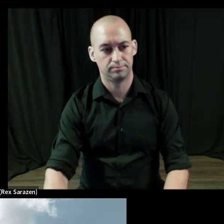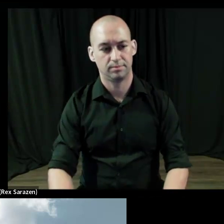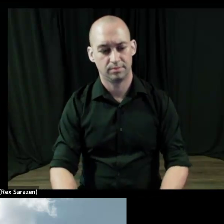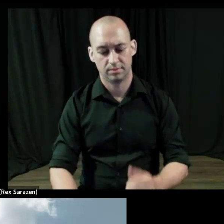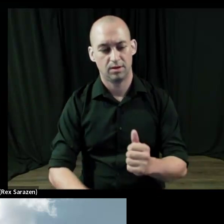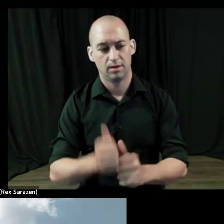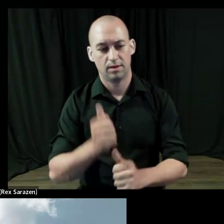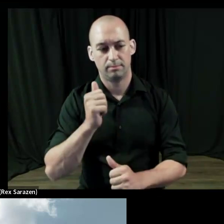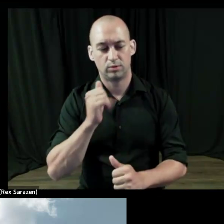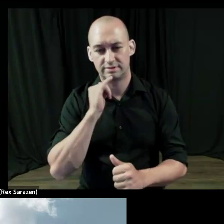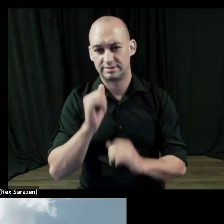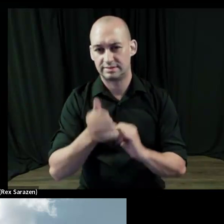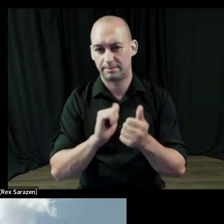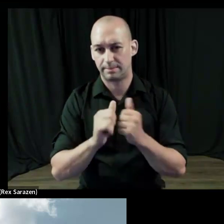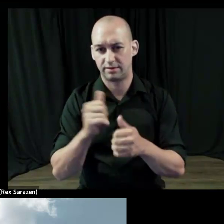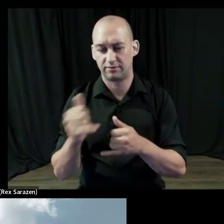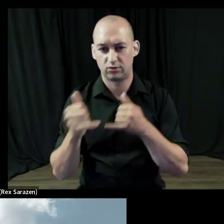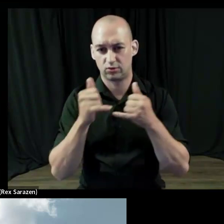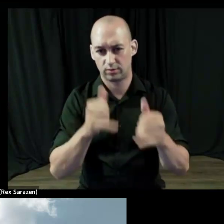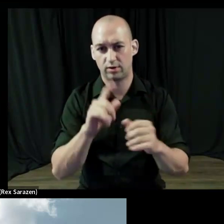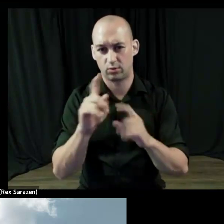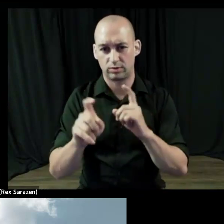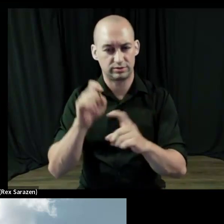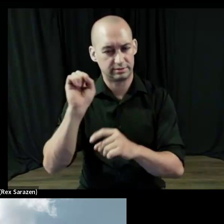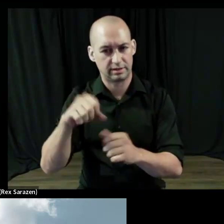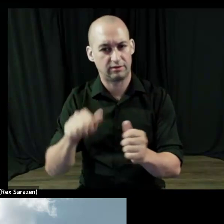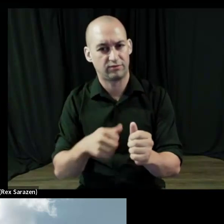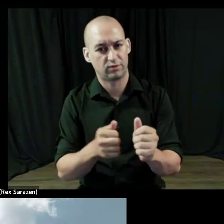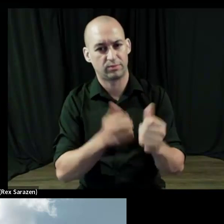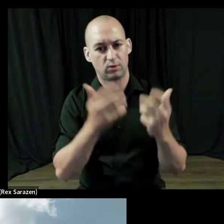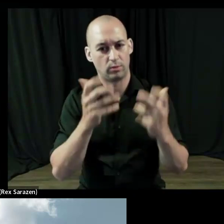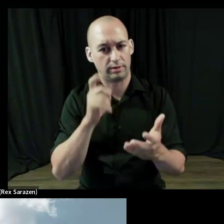Competitive Grant ones that we can follow up. So I do want to acknowledge and respect that